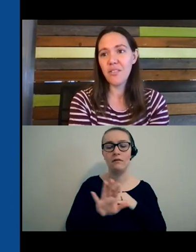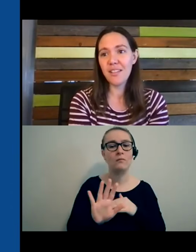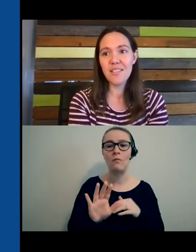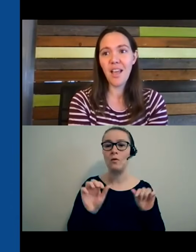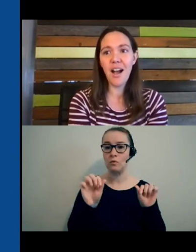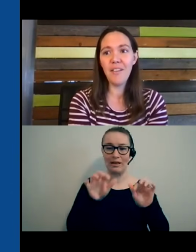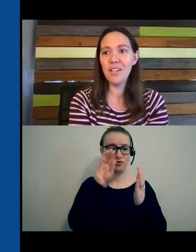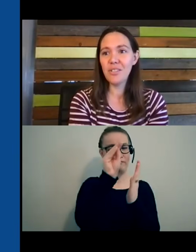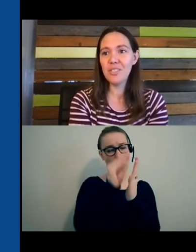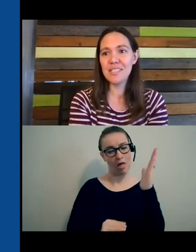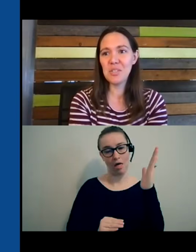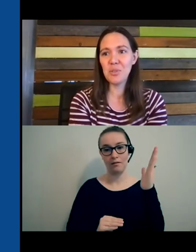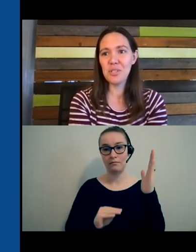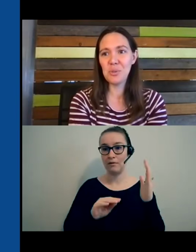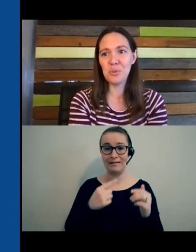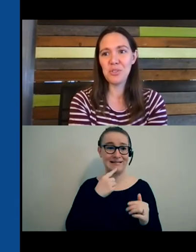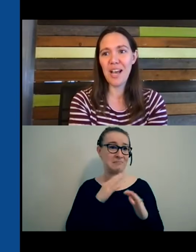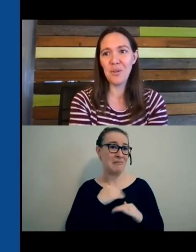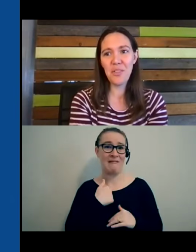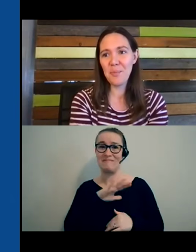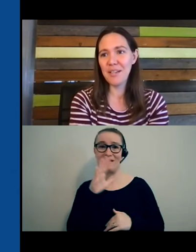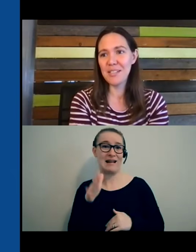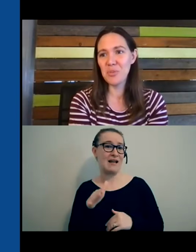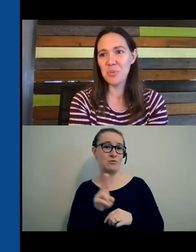and say "I've never used accessibility tools, I don't think about accessibility,